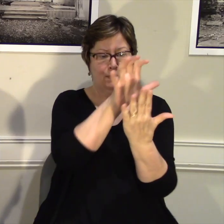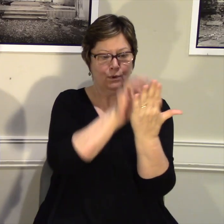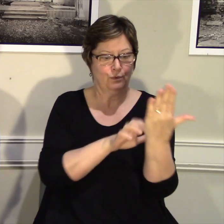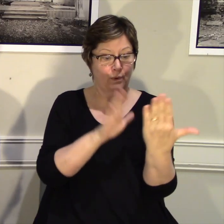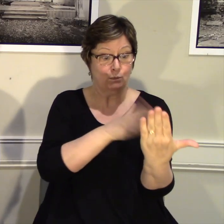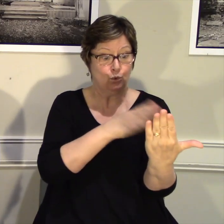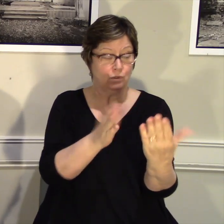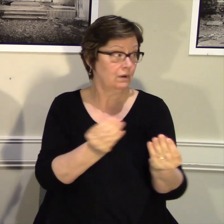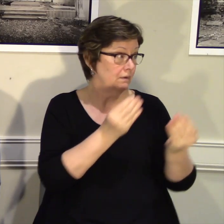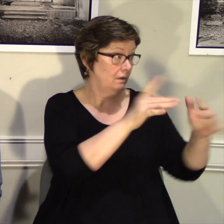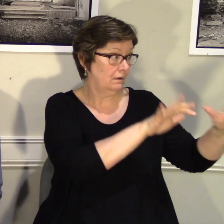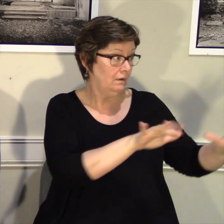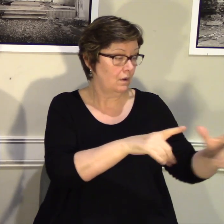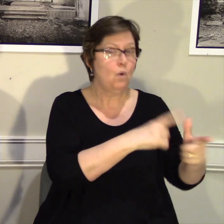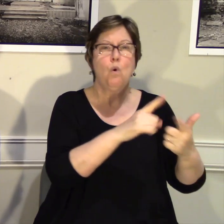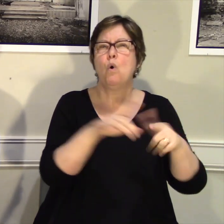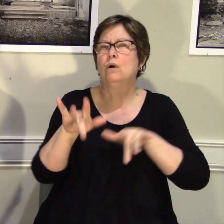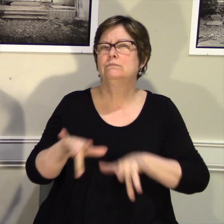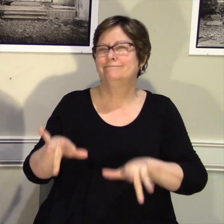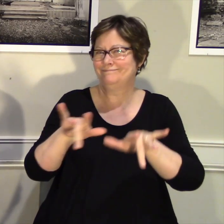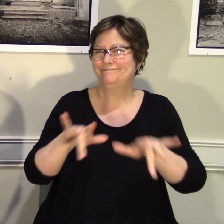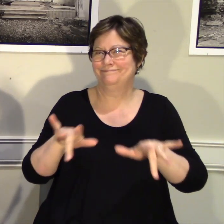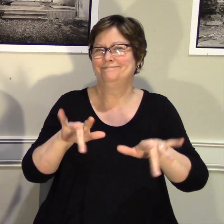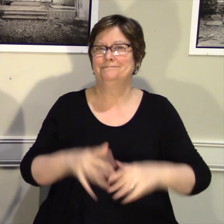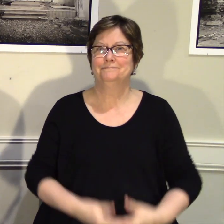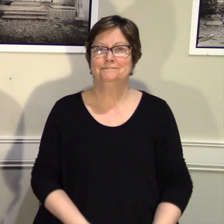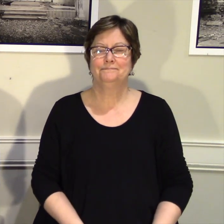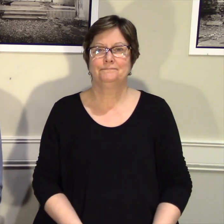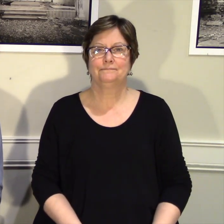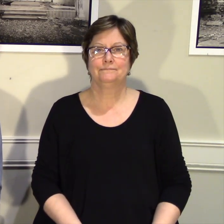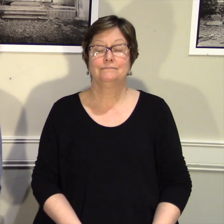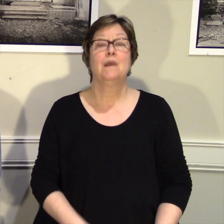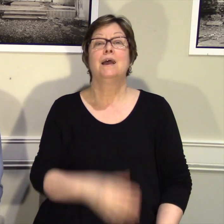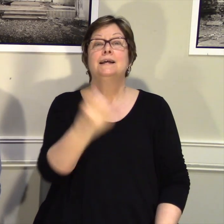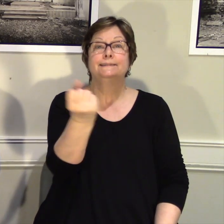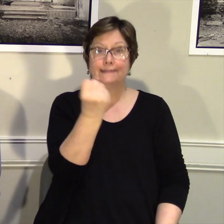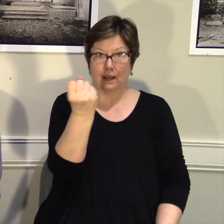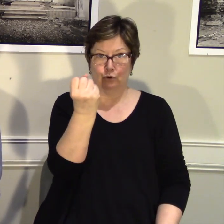appropriate musical track if that's what you're using. On Saturday, dance auditions